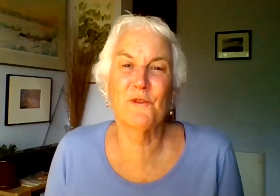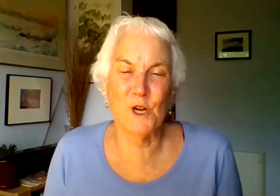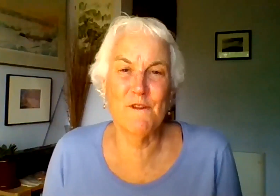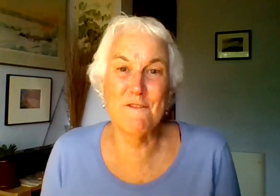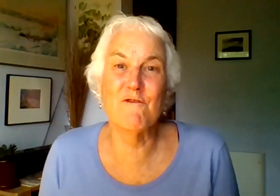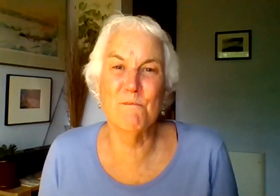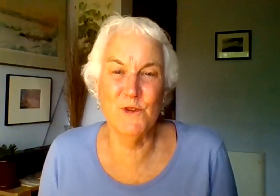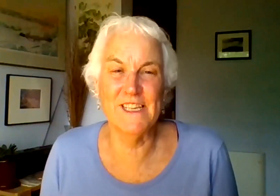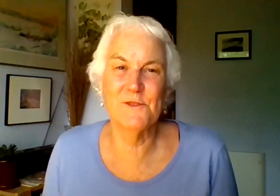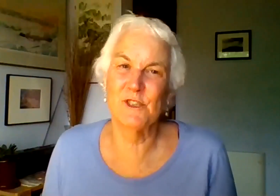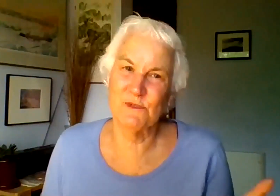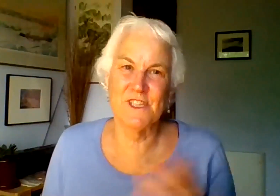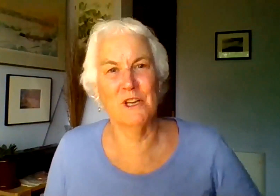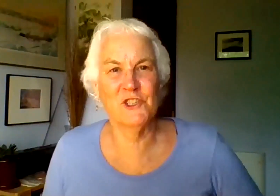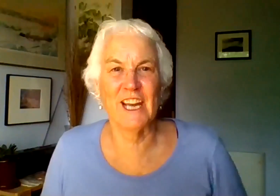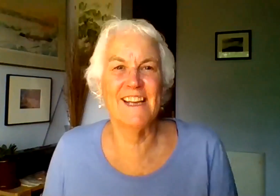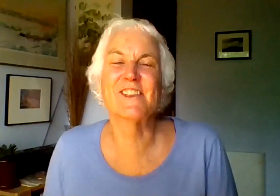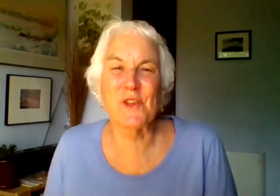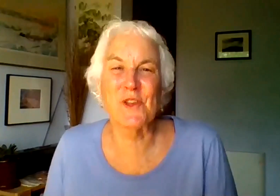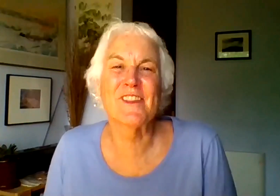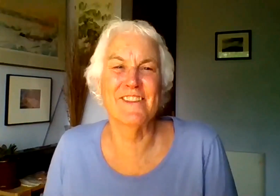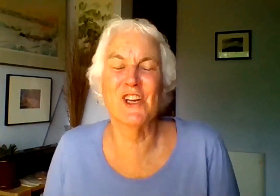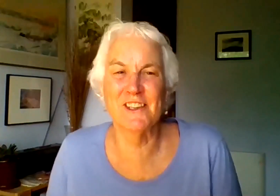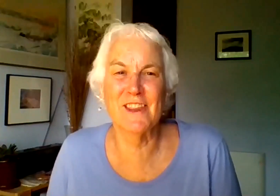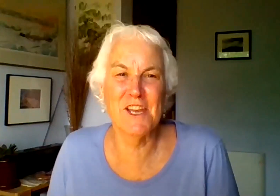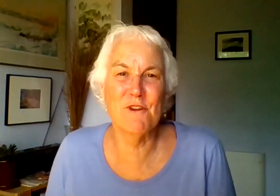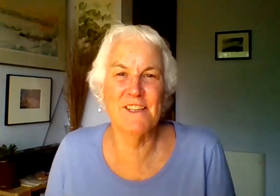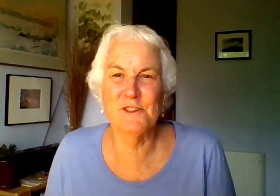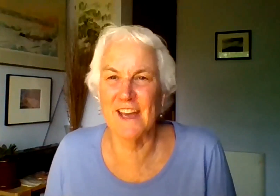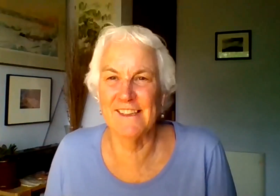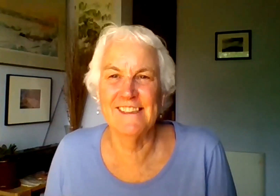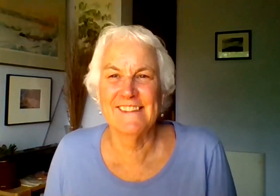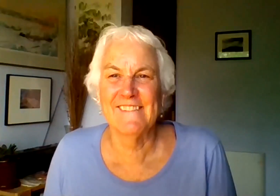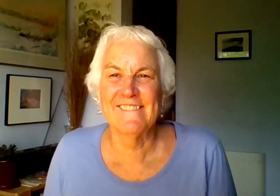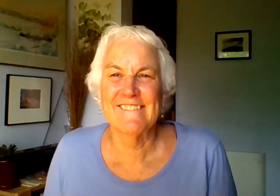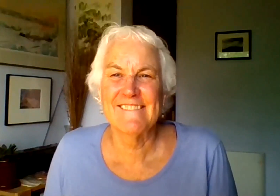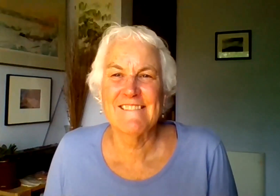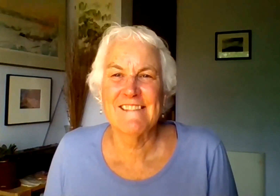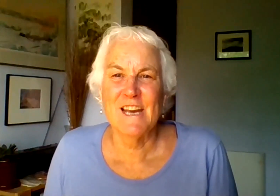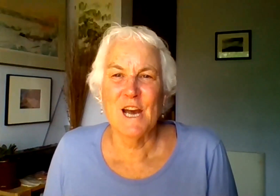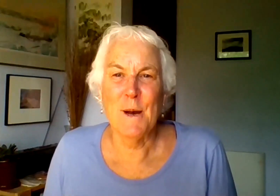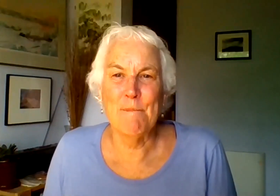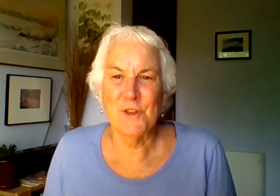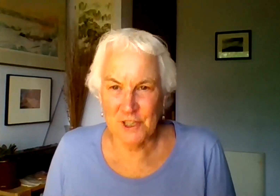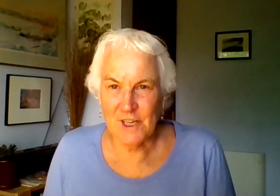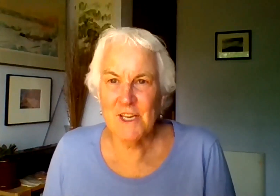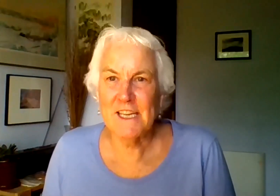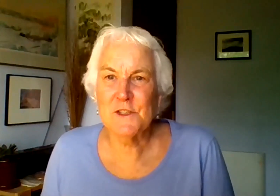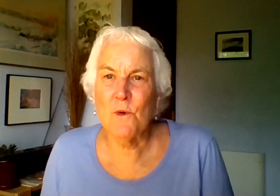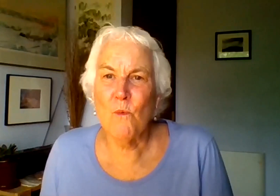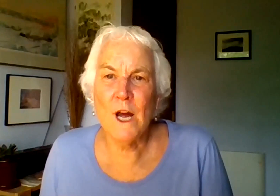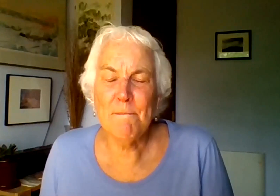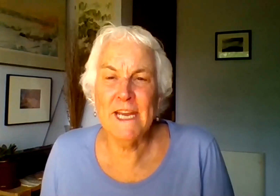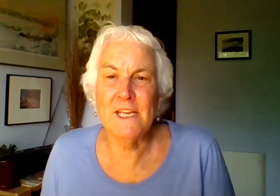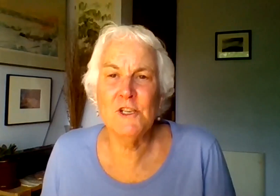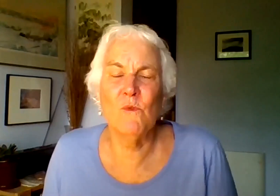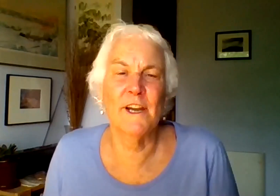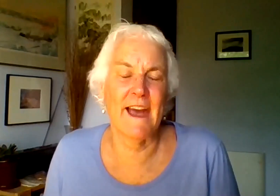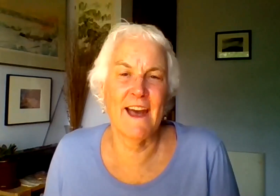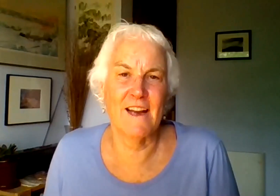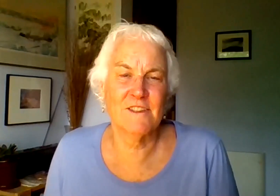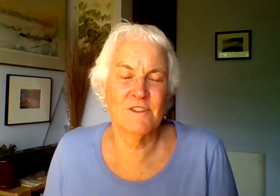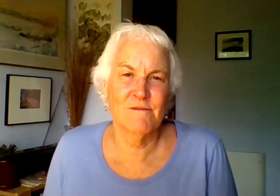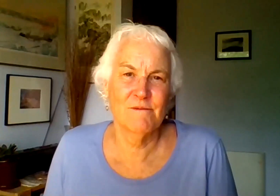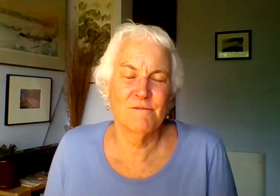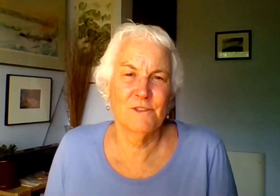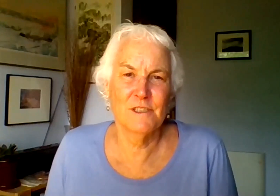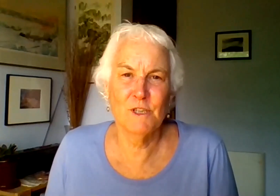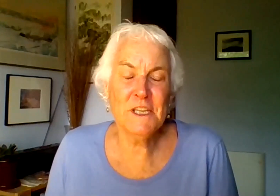Danny